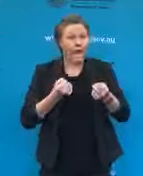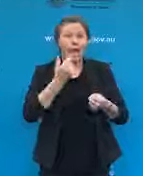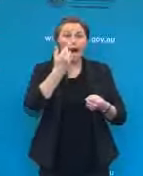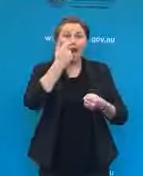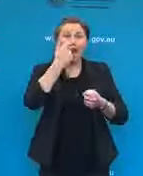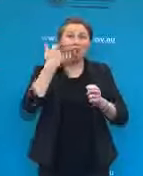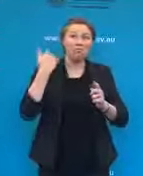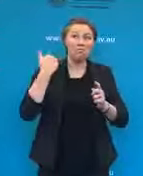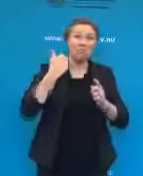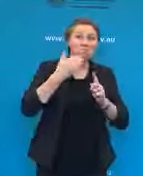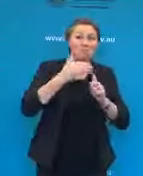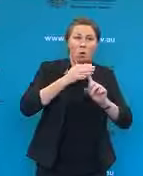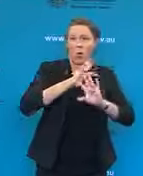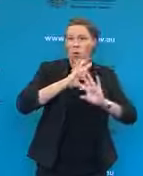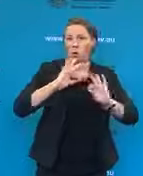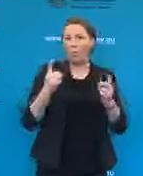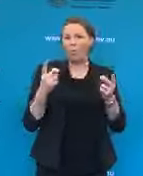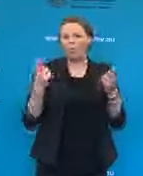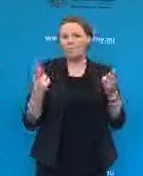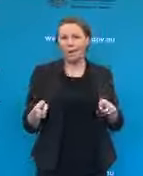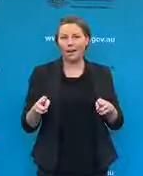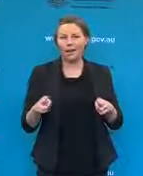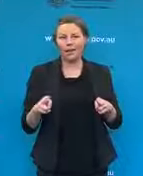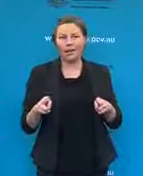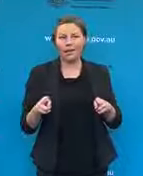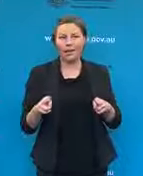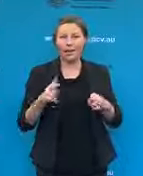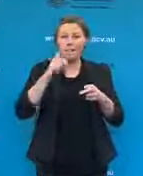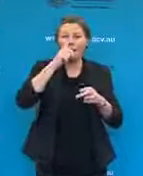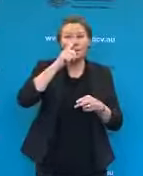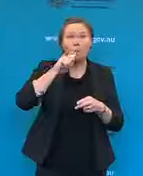number and we still have very low numbers of people in a hospital, only 2